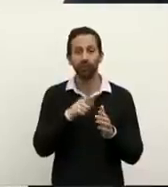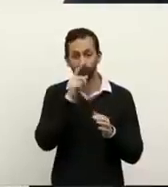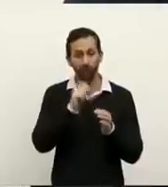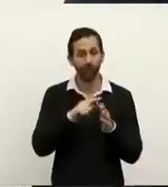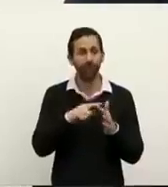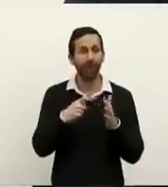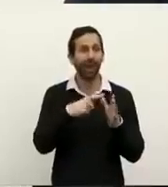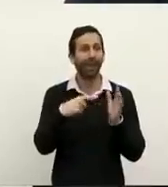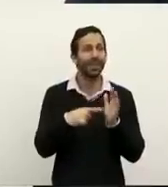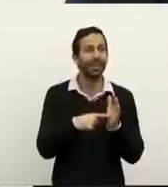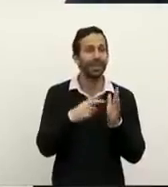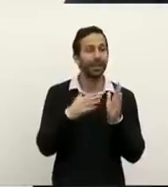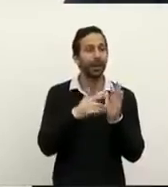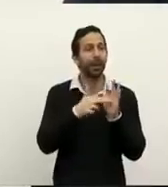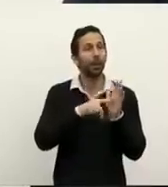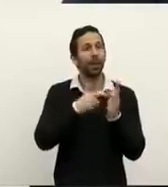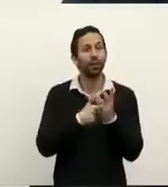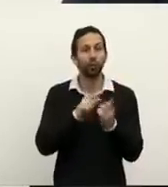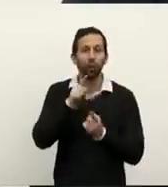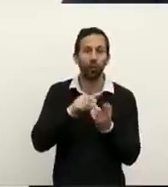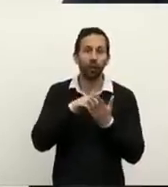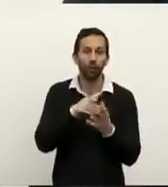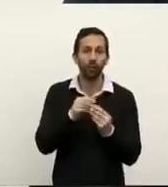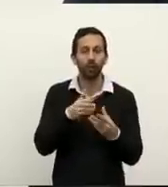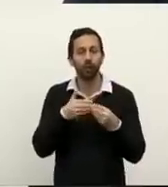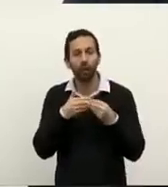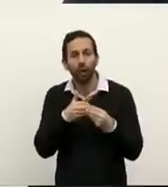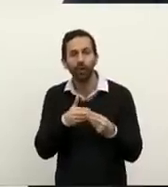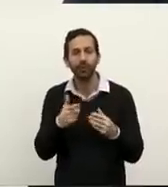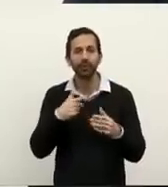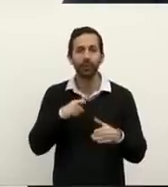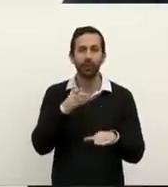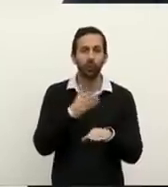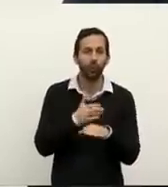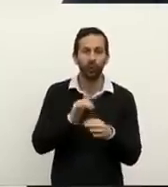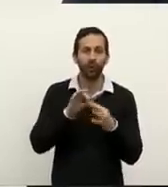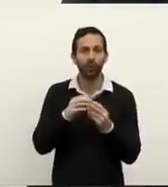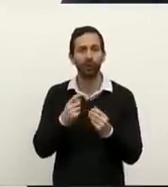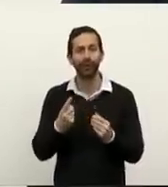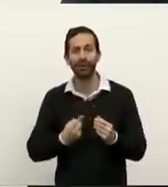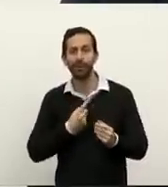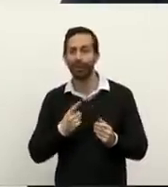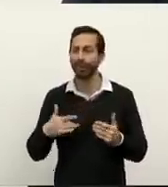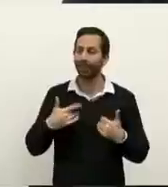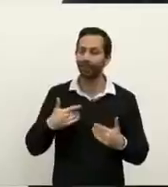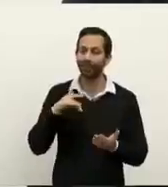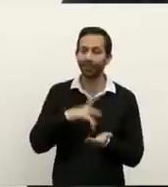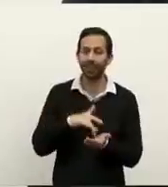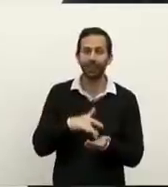or somebody like that who could provide enough guidance because they work or are connected with an independent living centre.